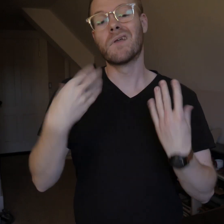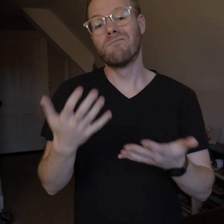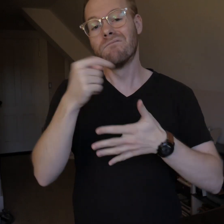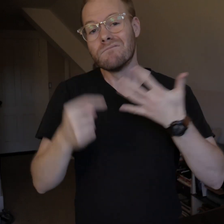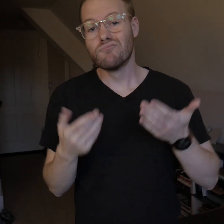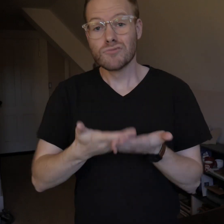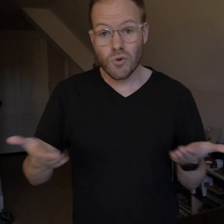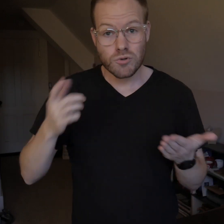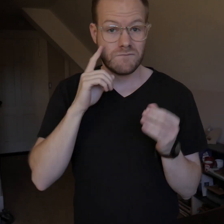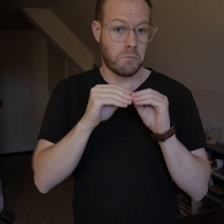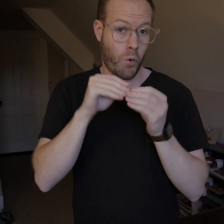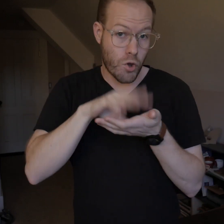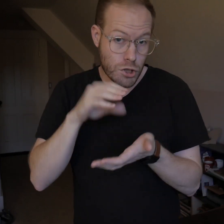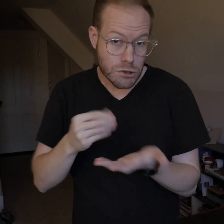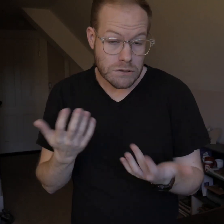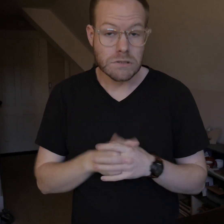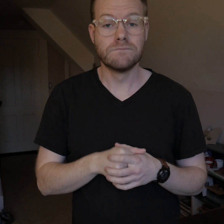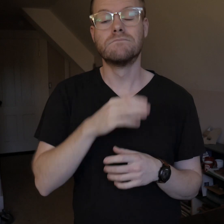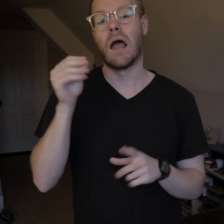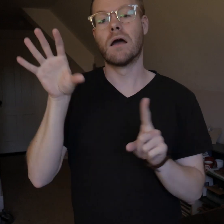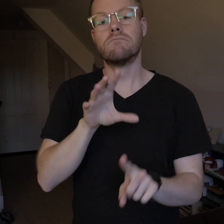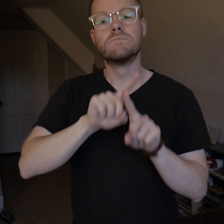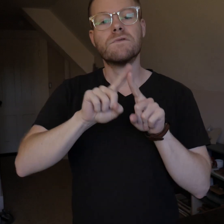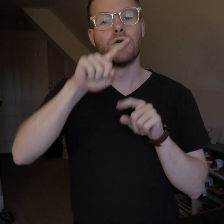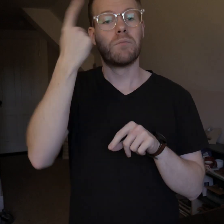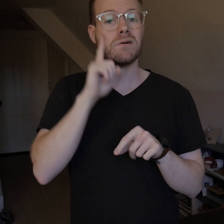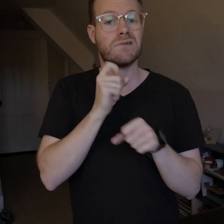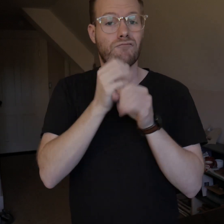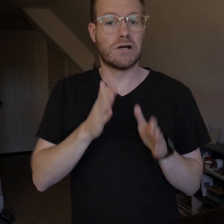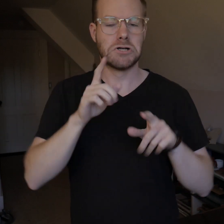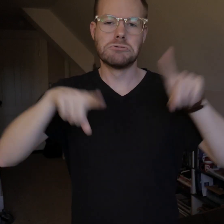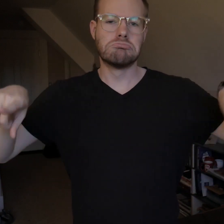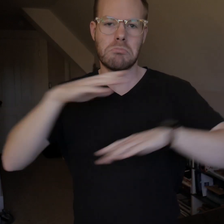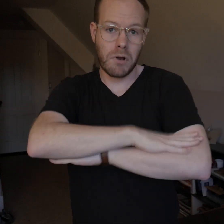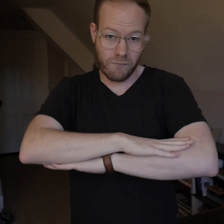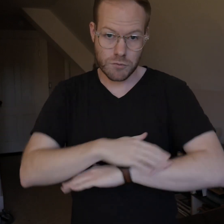give resources to do more learning, and spotlight Black Deaf creators on various platforms.